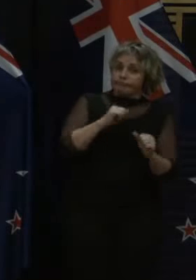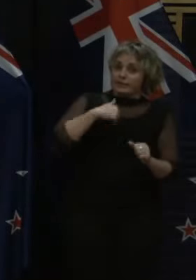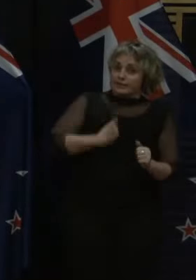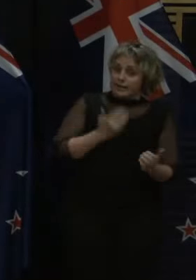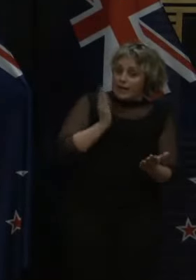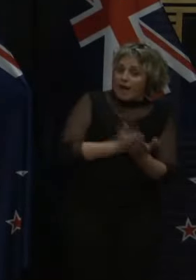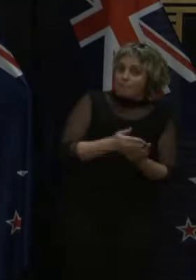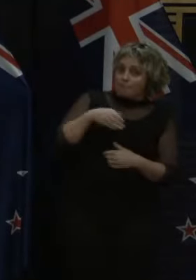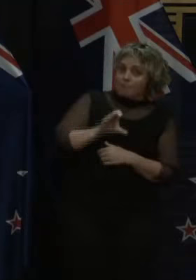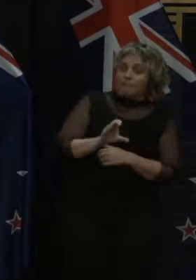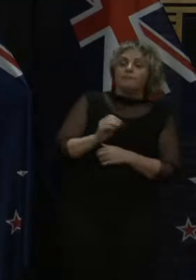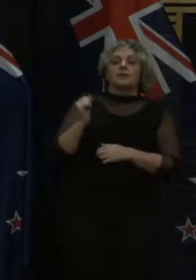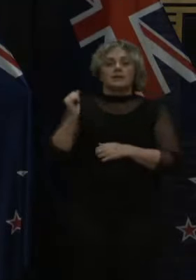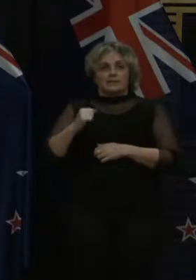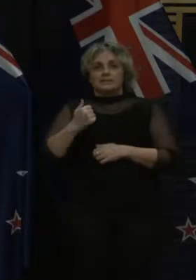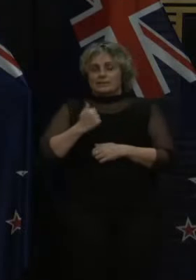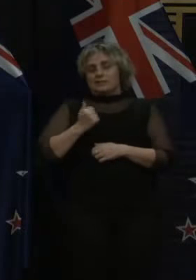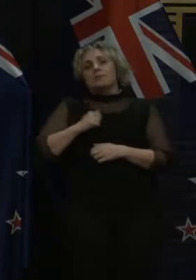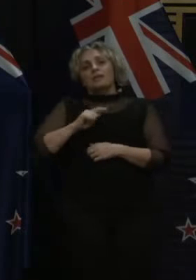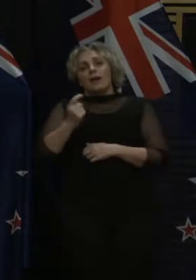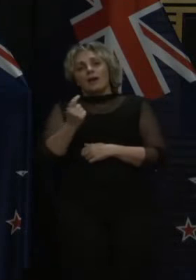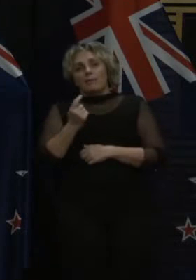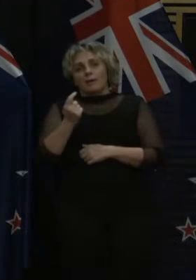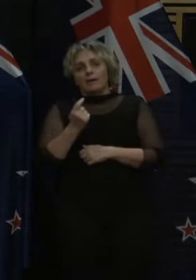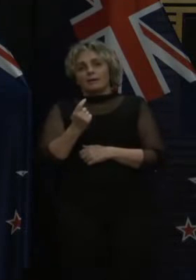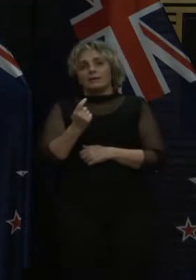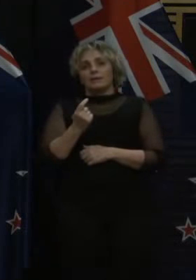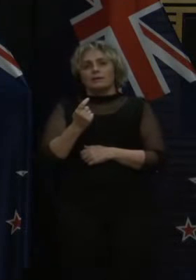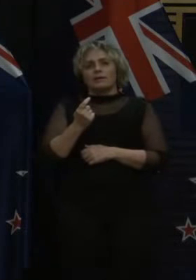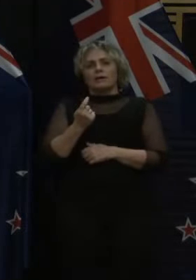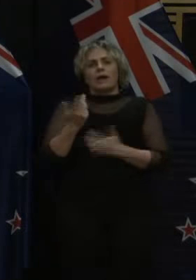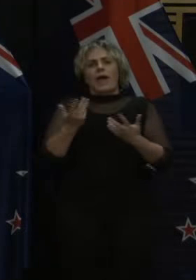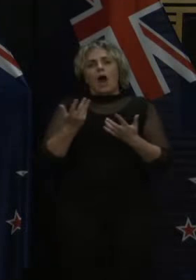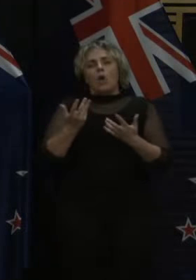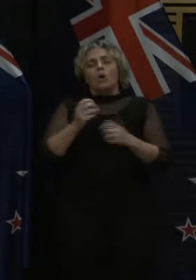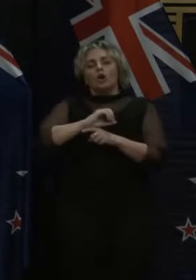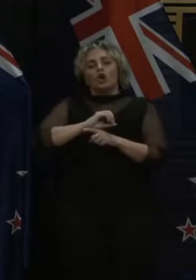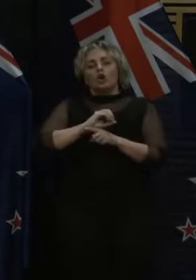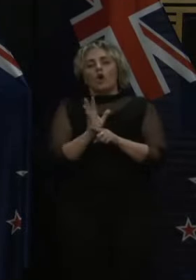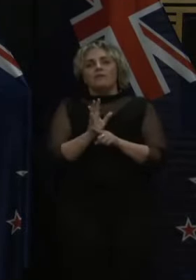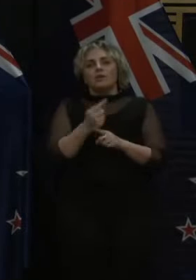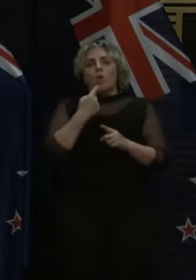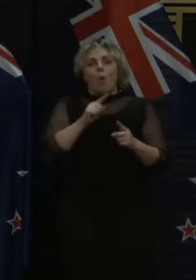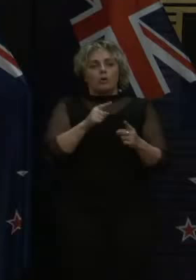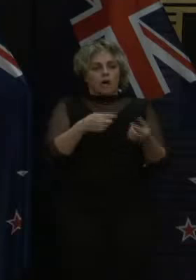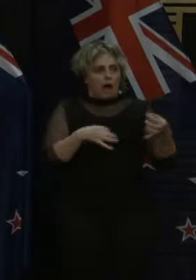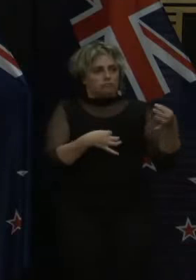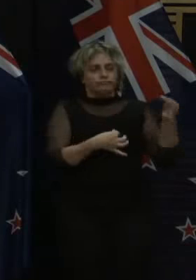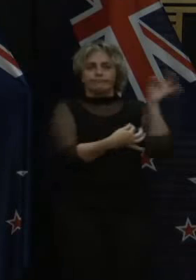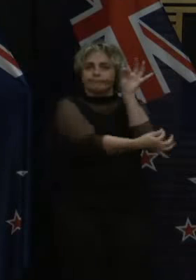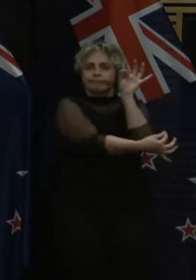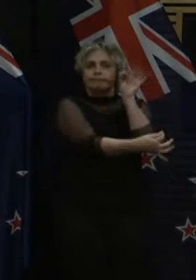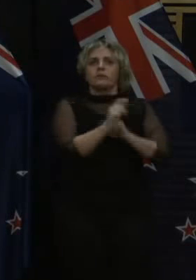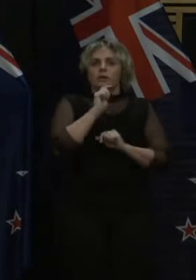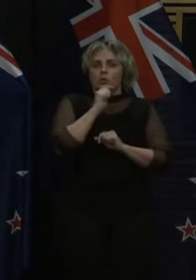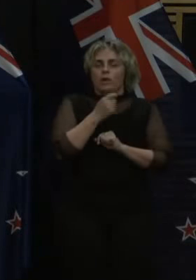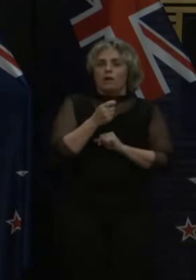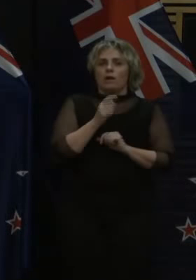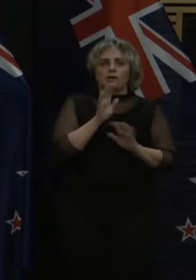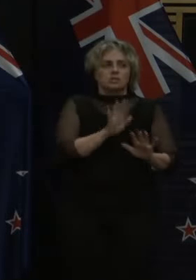to ensure this framework is